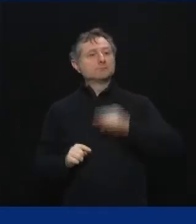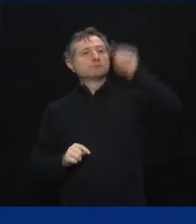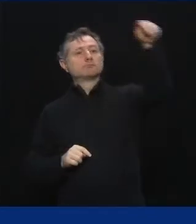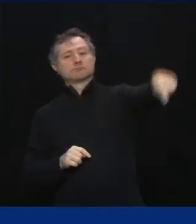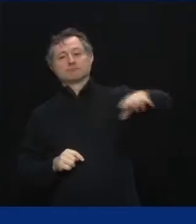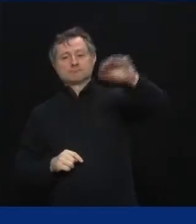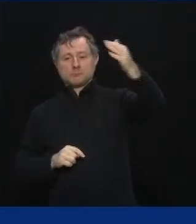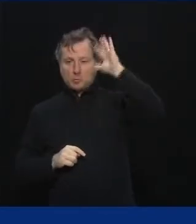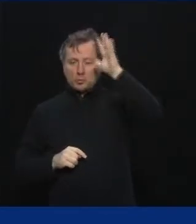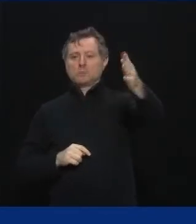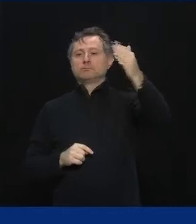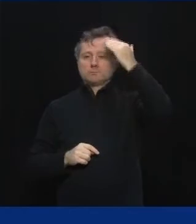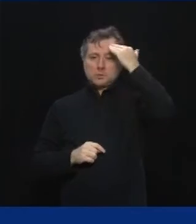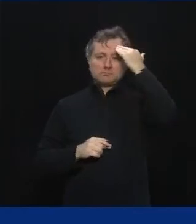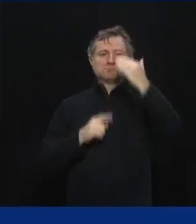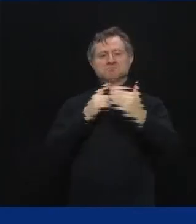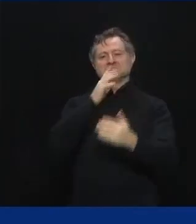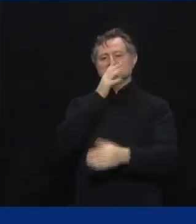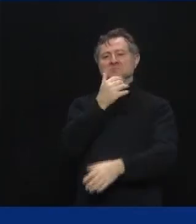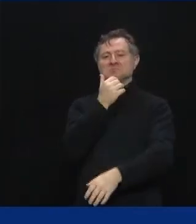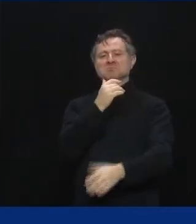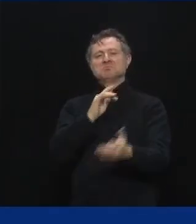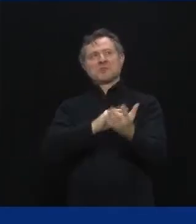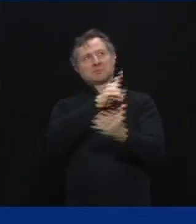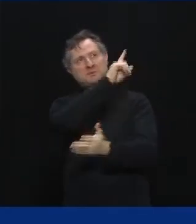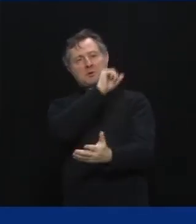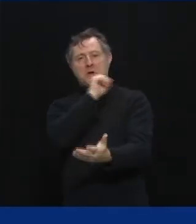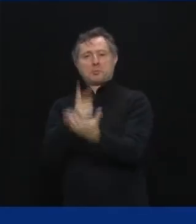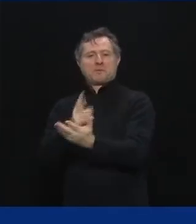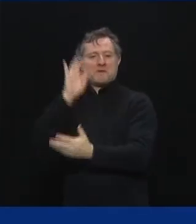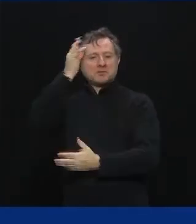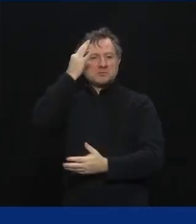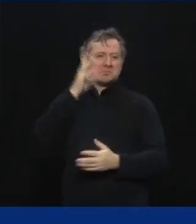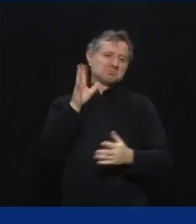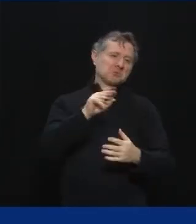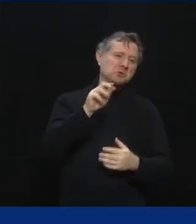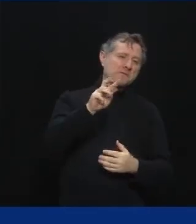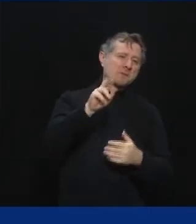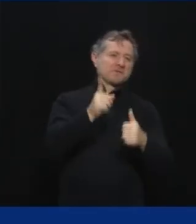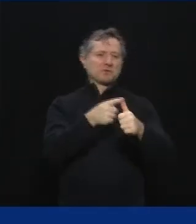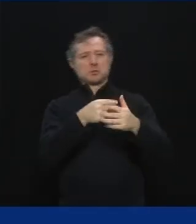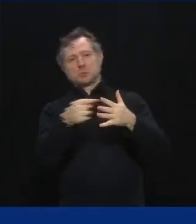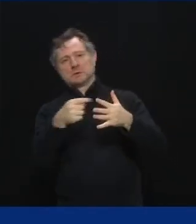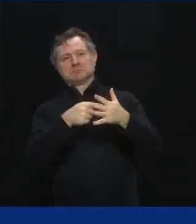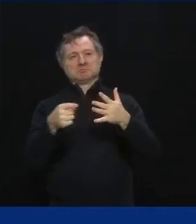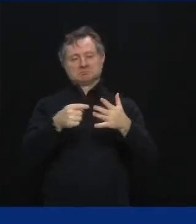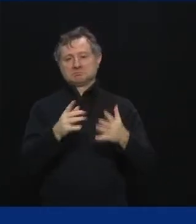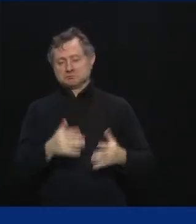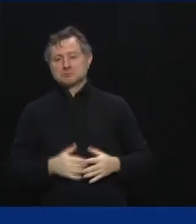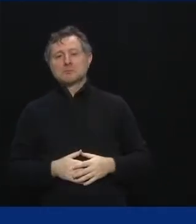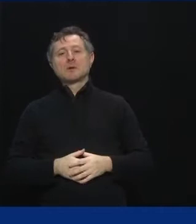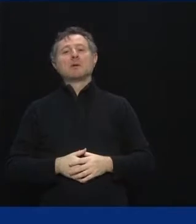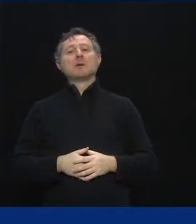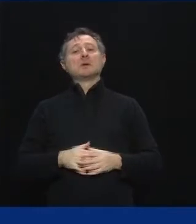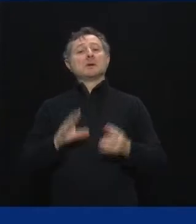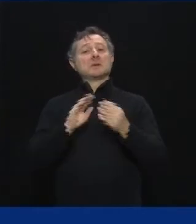AVAILABLE IS IN FEBRUARY WHEN YOU WANT YOUR CHILD OF THAT SHOS SHOT AS SOON AS POSSIBLE. I WANT ENCOURAGE PARENTS TO MAKE